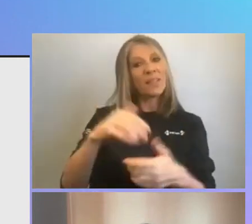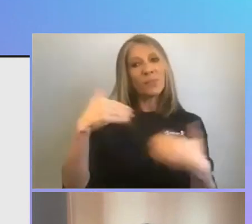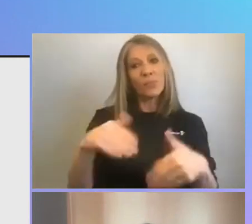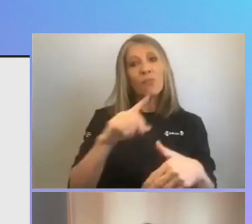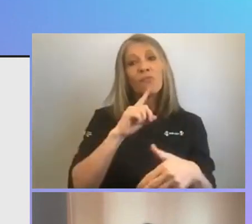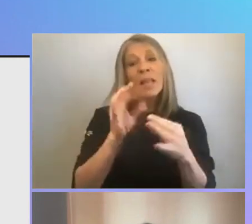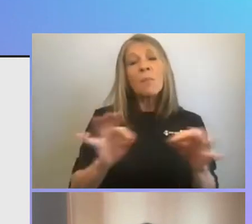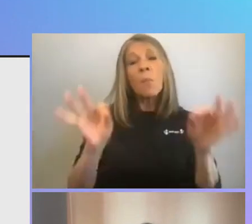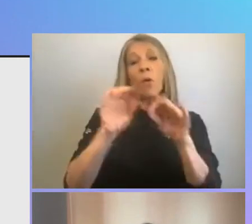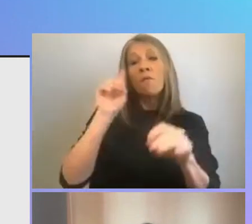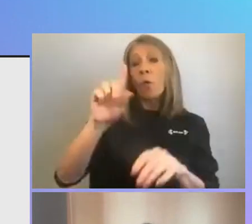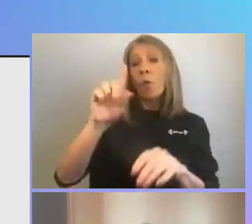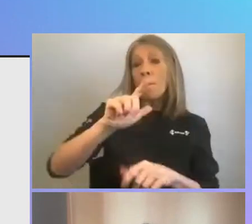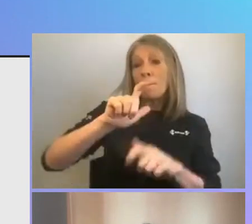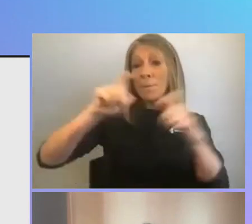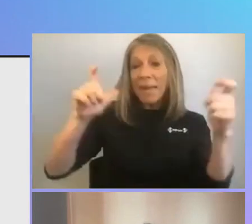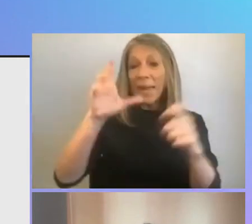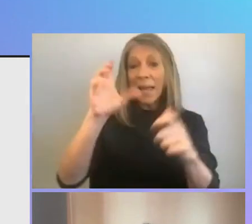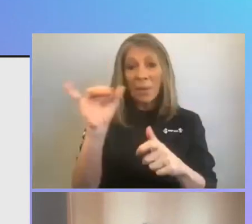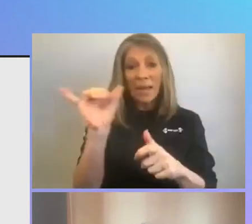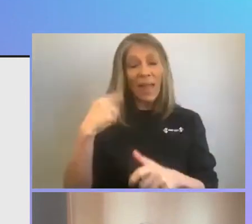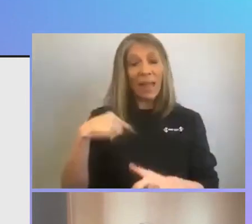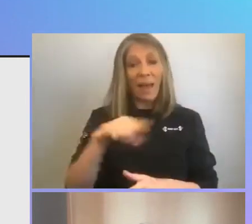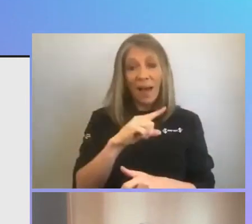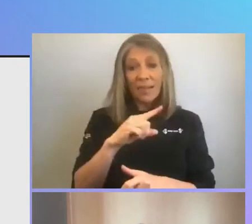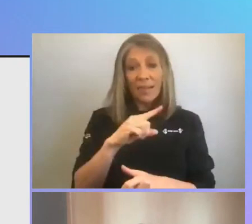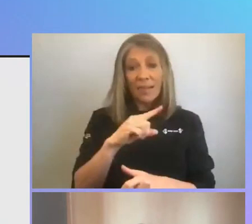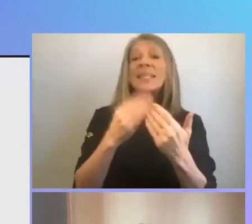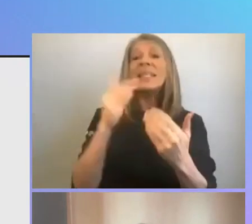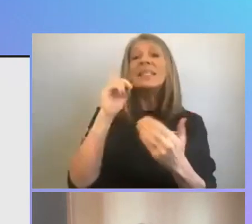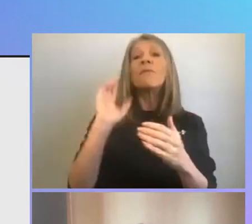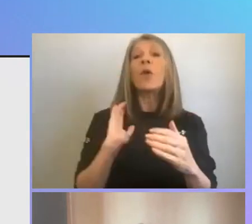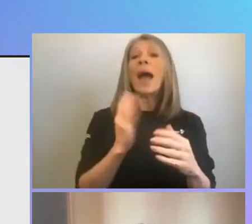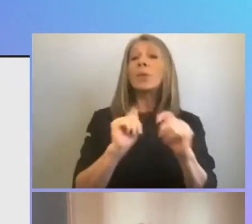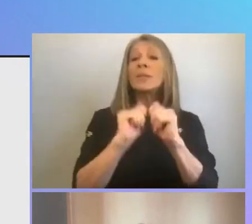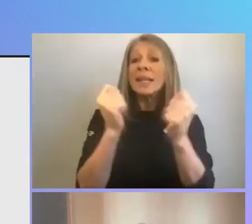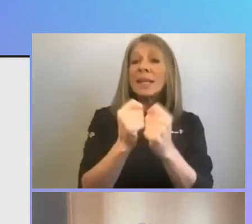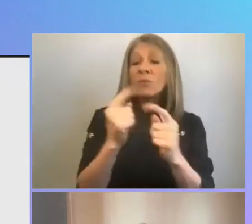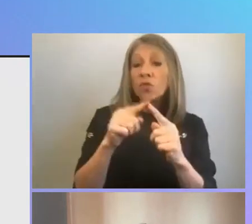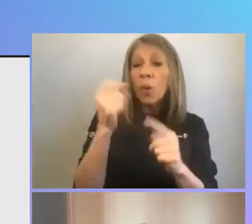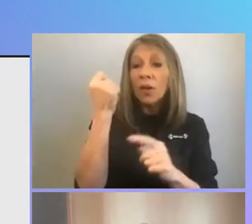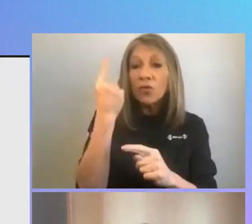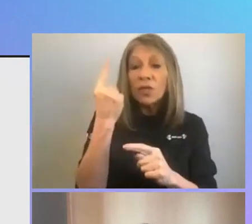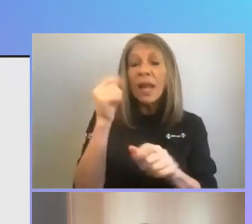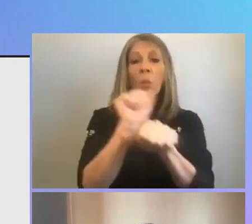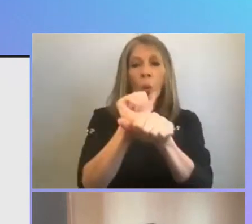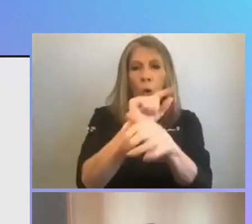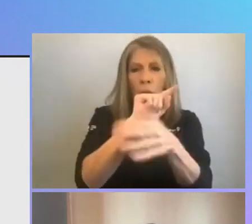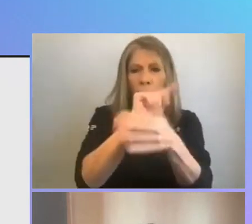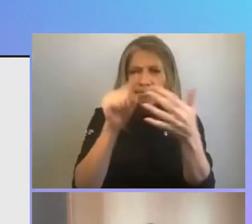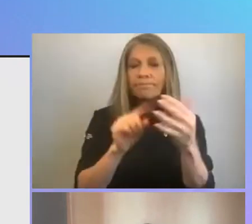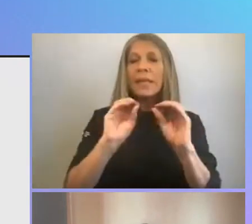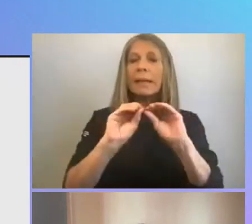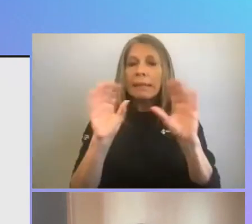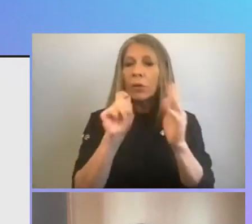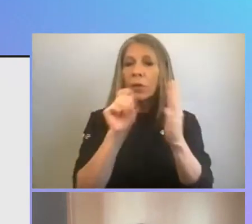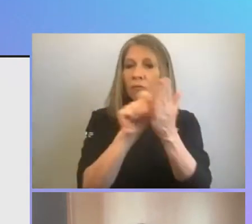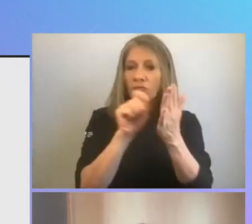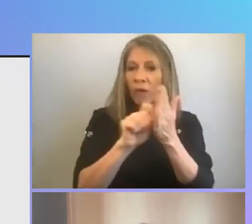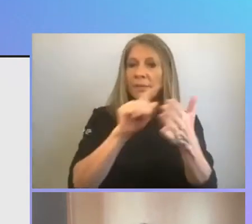ours. It's easier for our teams to understand and work on the features with clearly written criteria and then finally, the